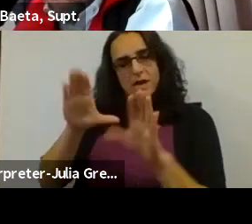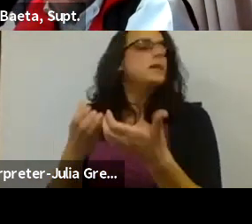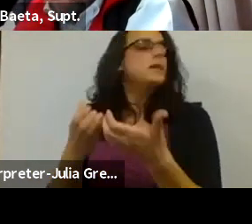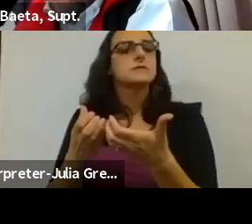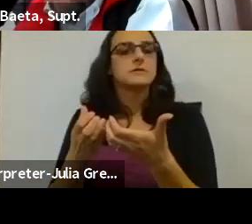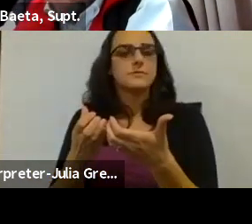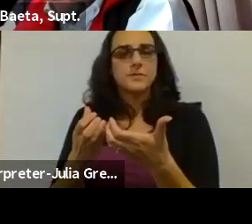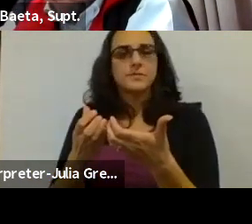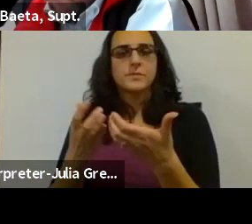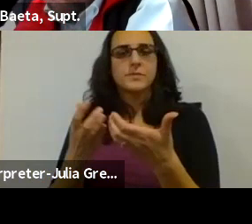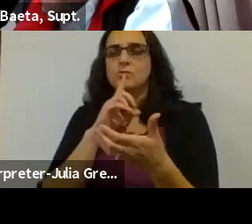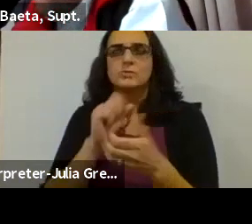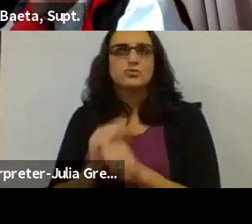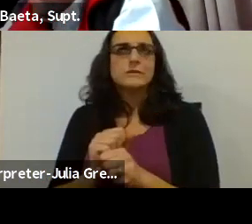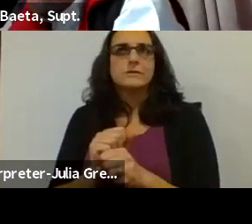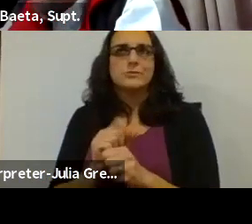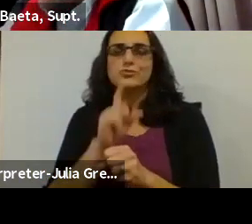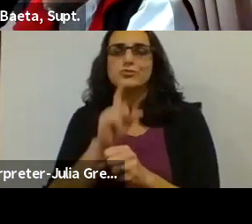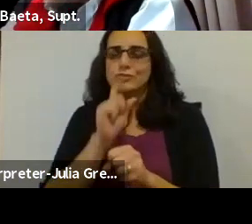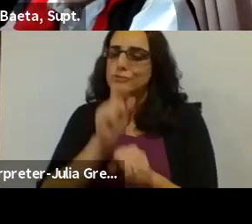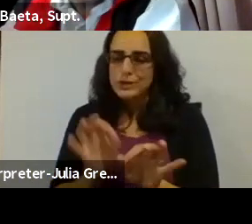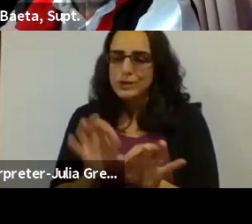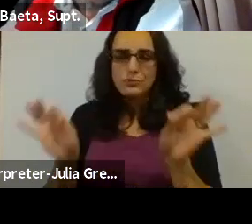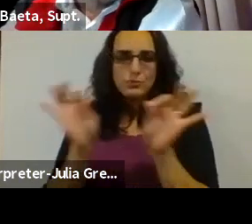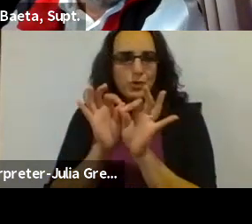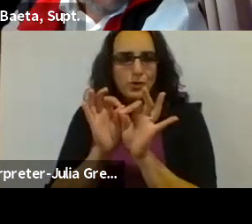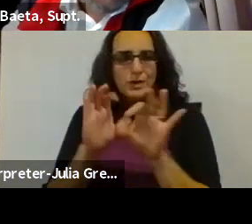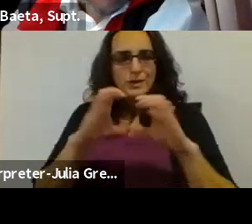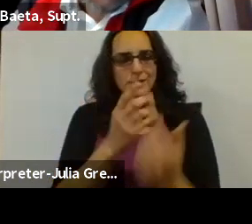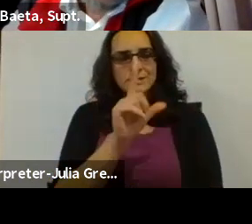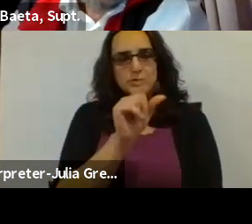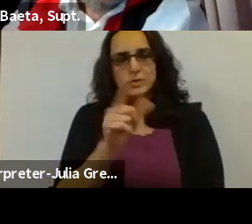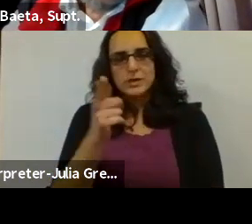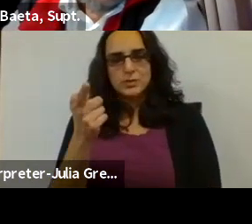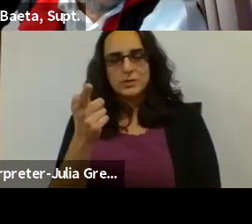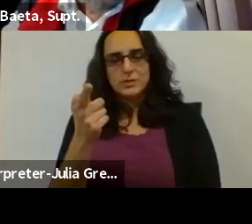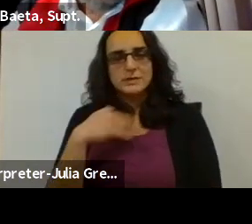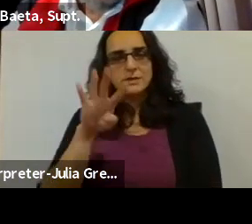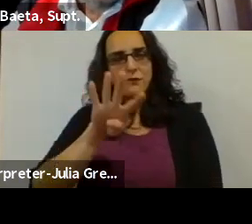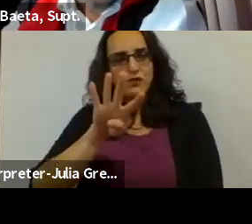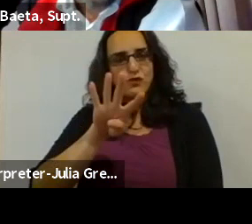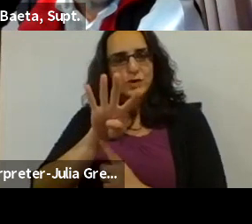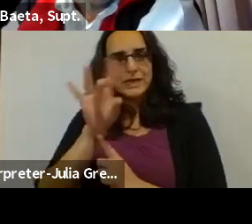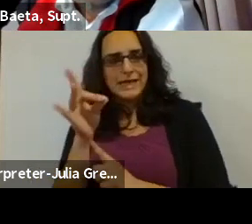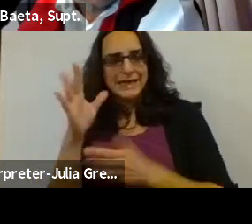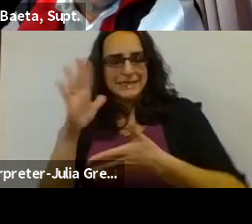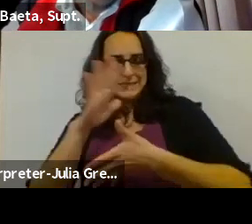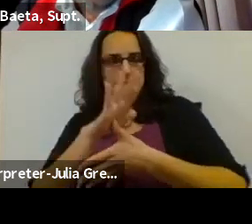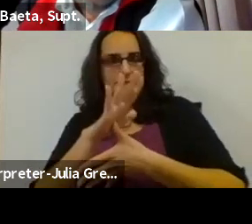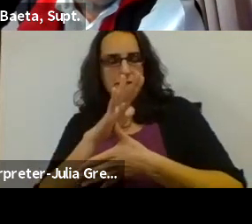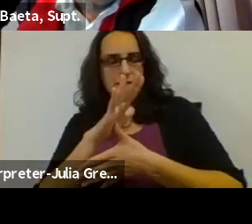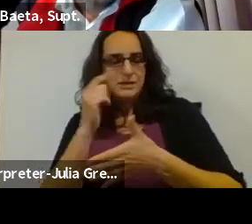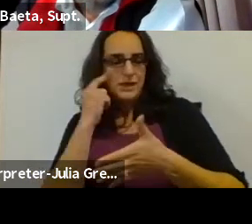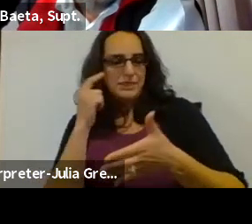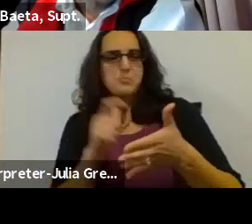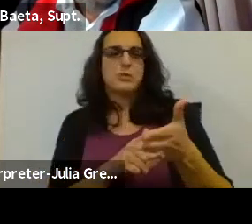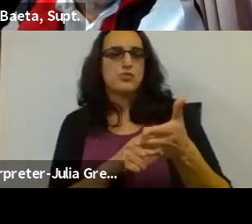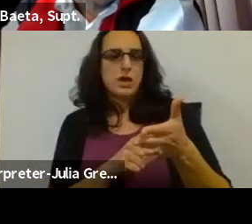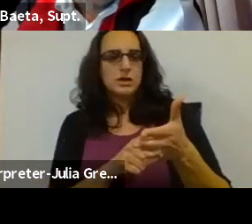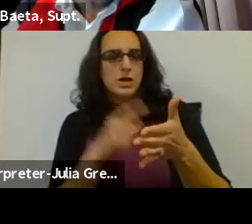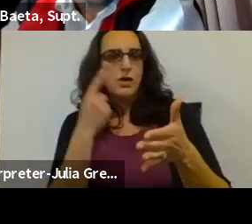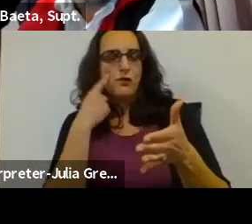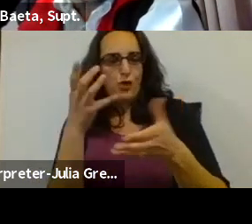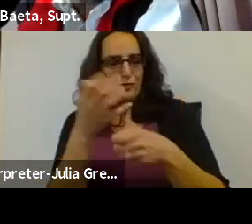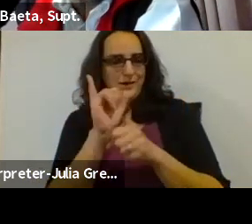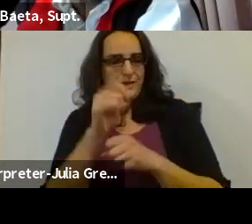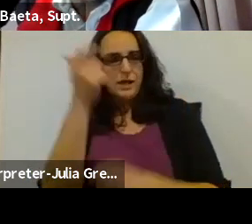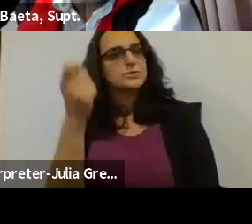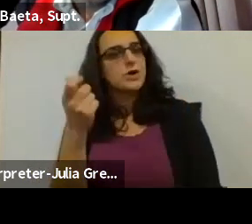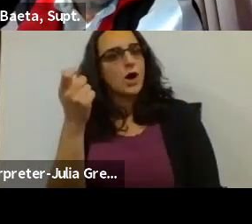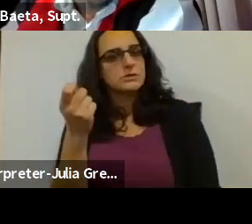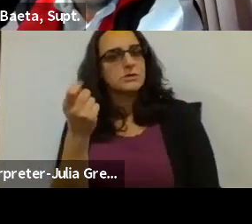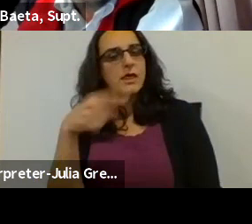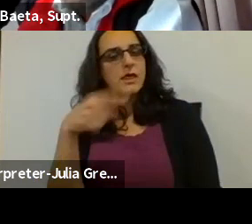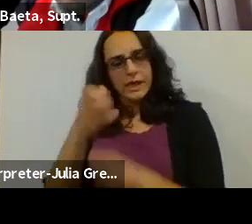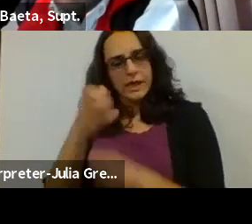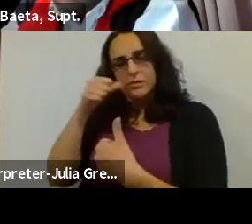Joe Baeta, Supt. : What's really really important is the class of 2021 has 48 seniors that are being recognized for receiving that scholarship, they get a letter that letter can be